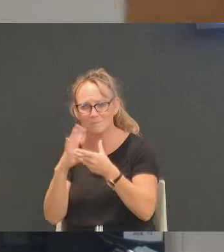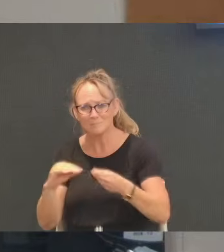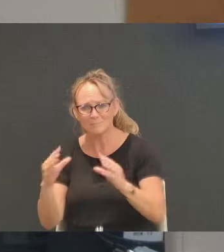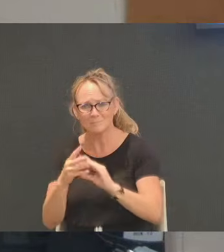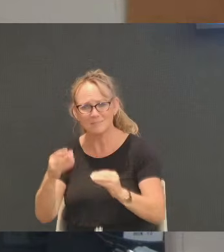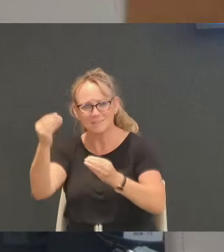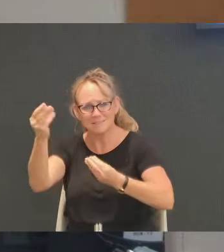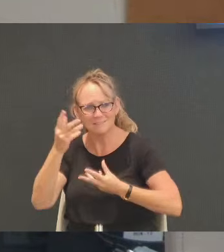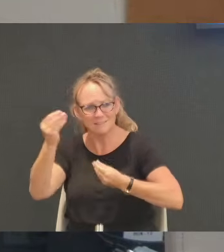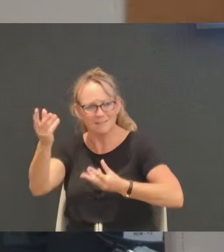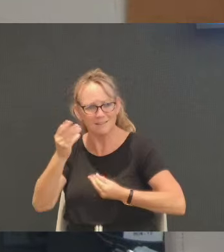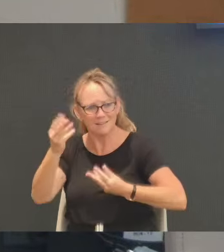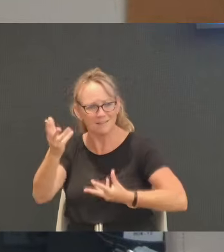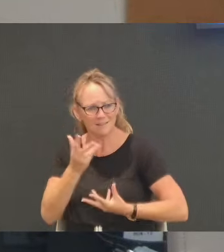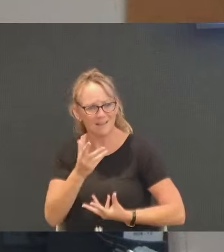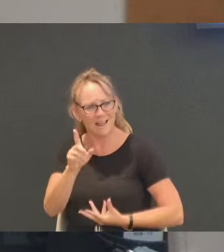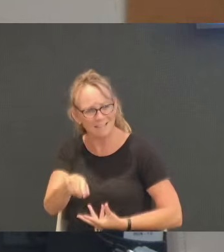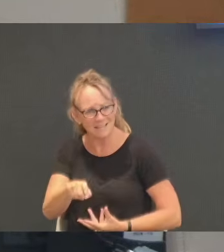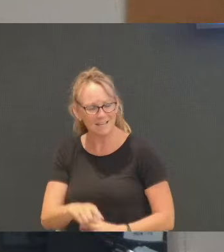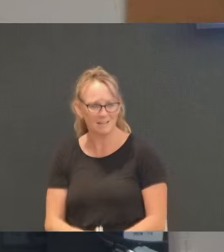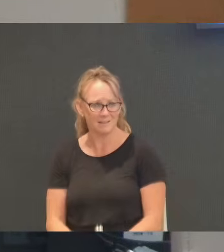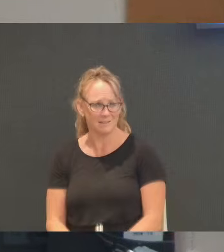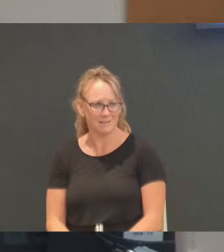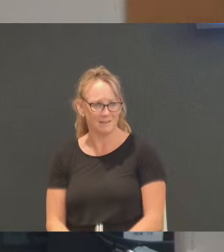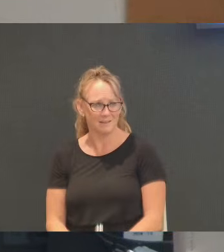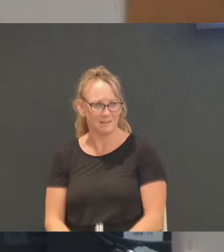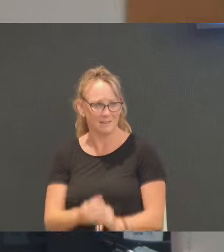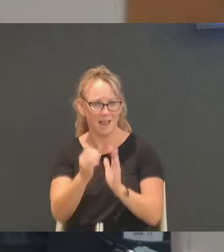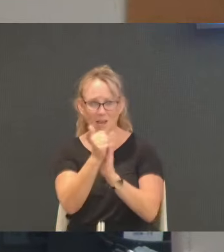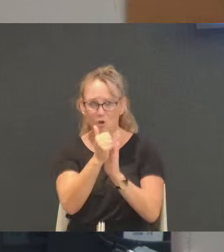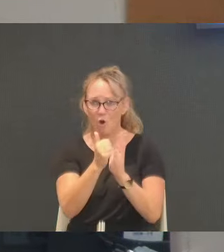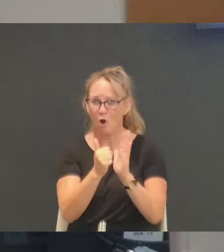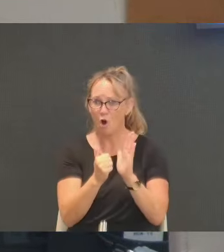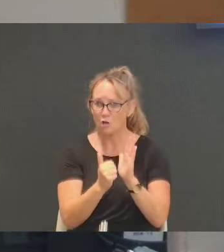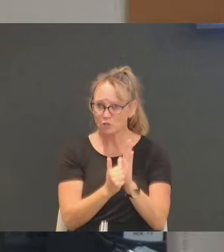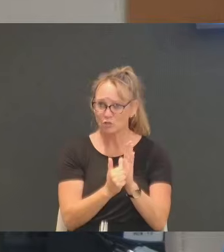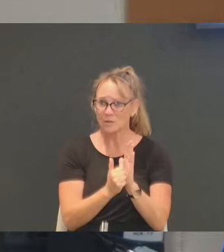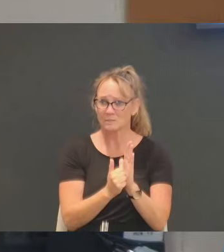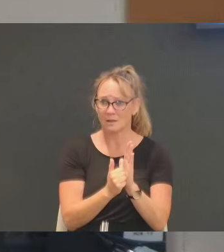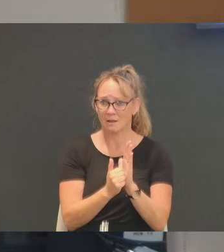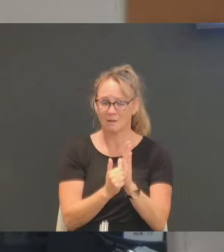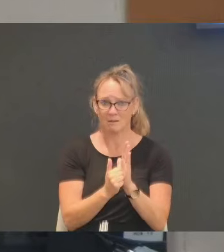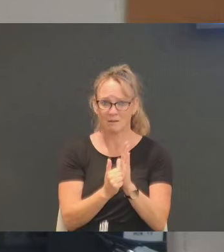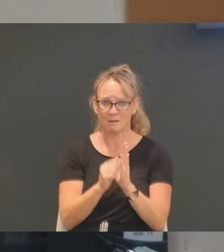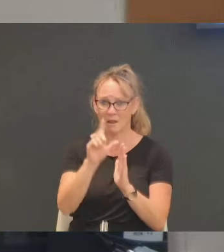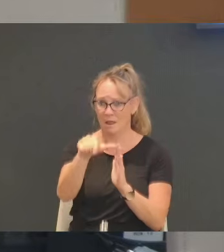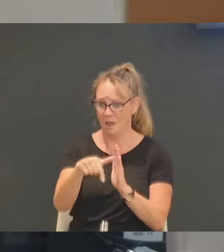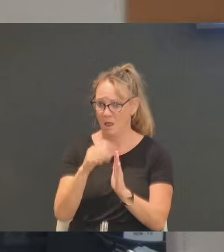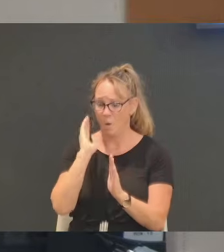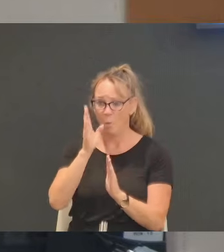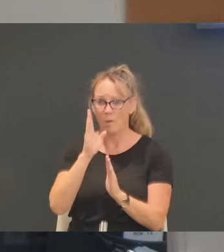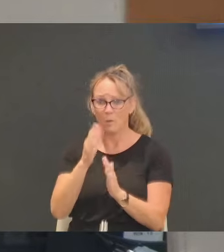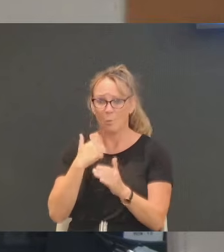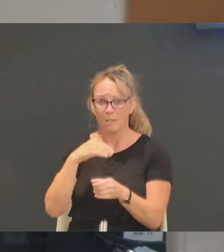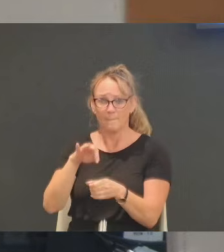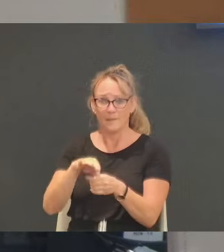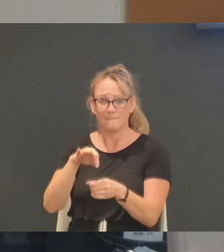basis and on our agenda we'll be voting on a new Director of JFS and I met with him earlier and